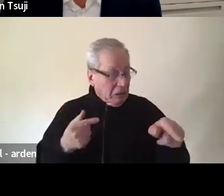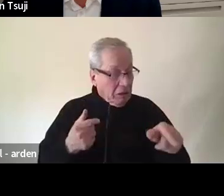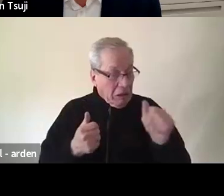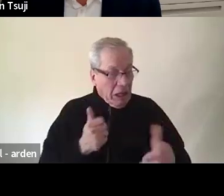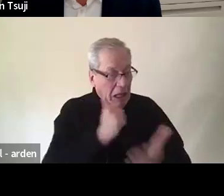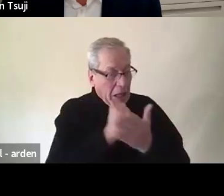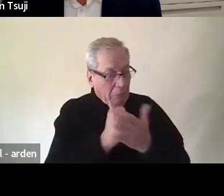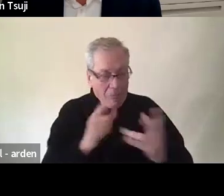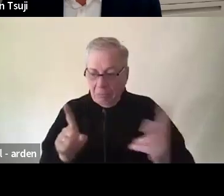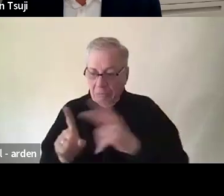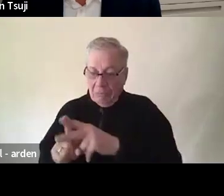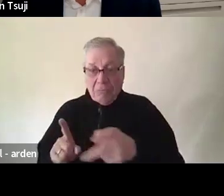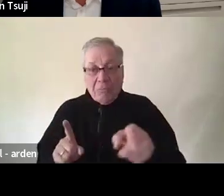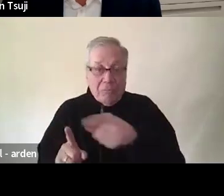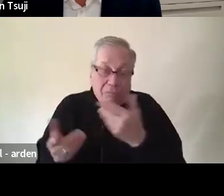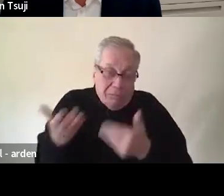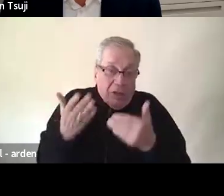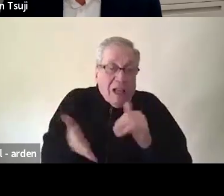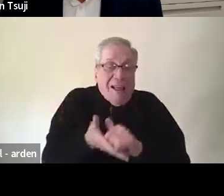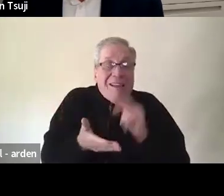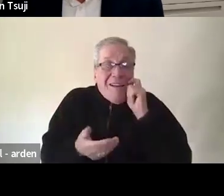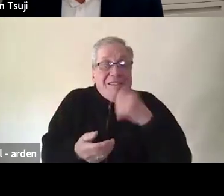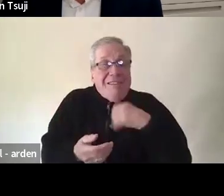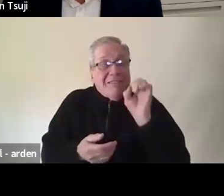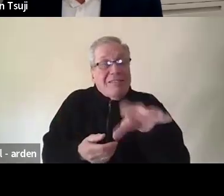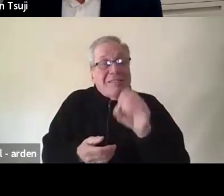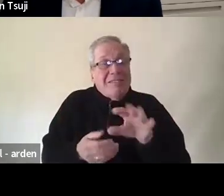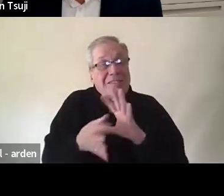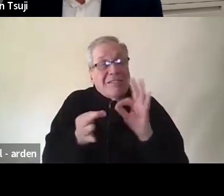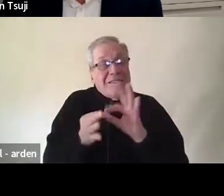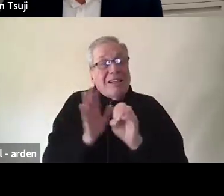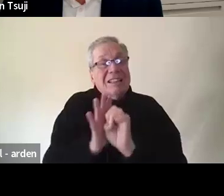helping us out. So I think the example that I gave, using